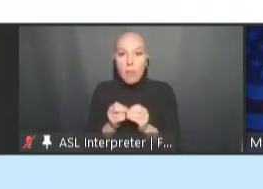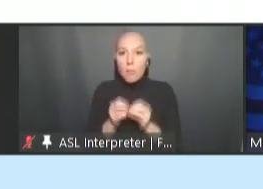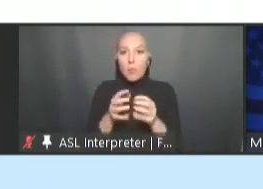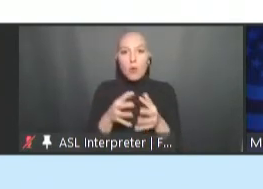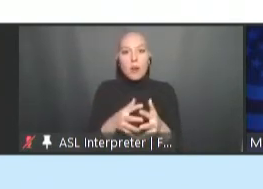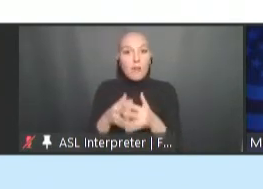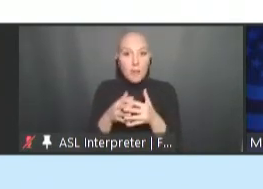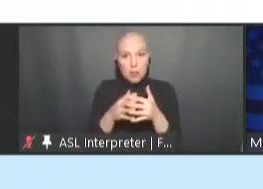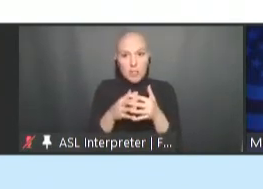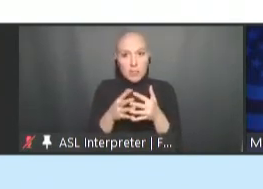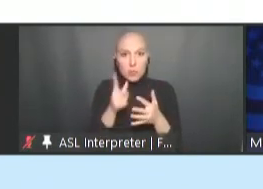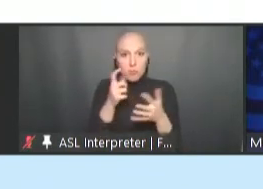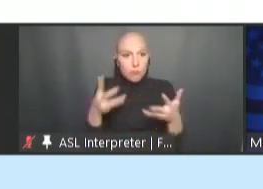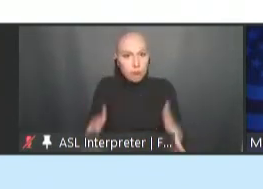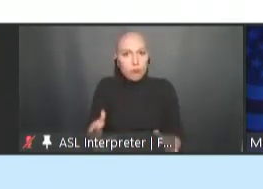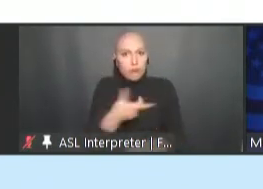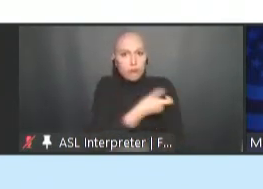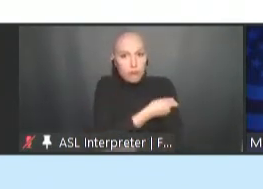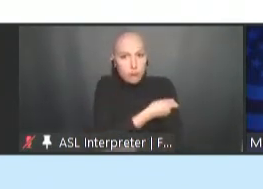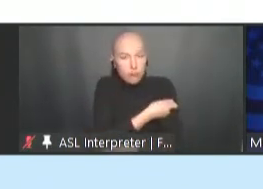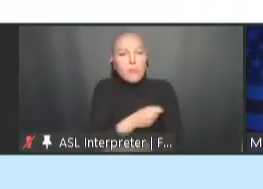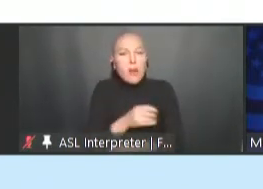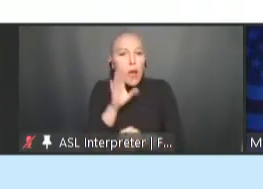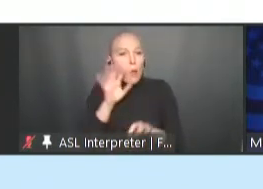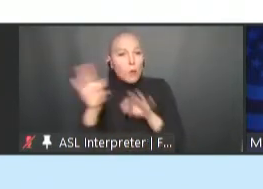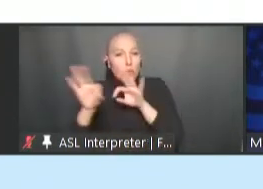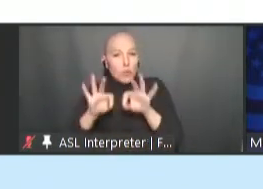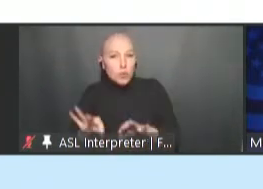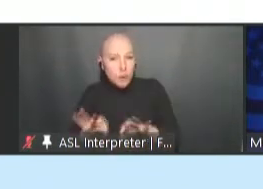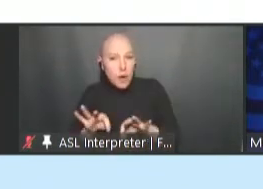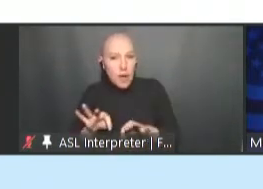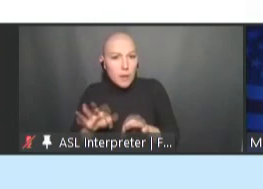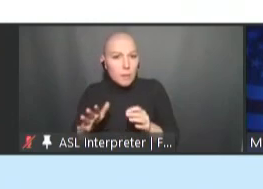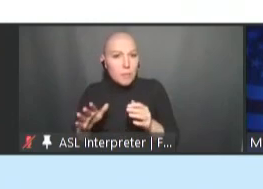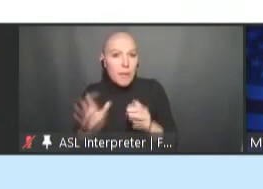I'll describe a little bit about that effort here in the next couple of slides. Next, please.